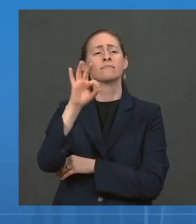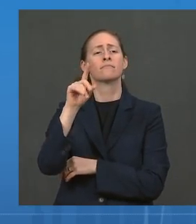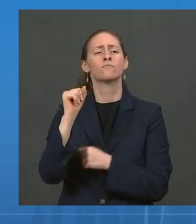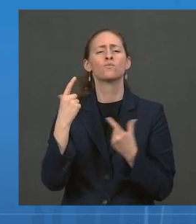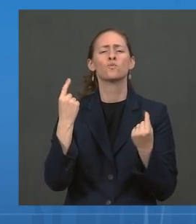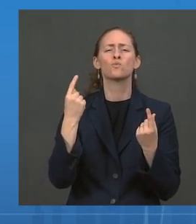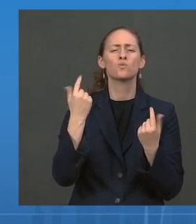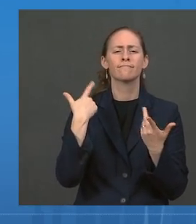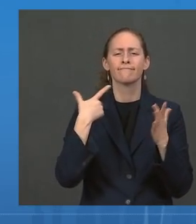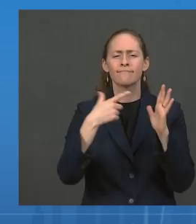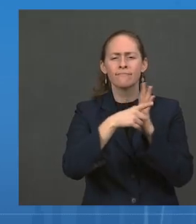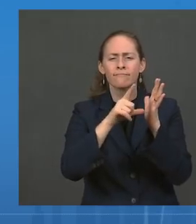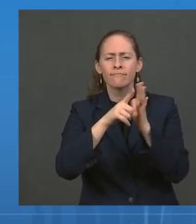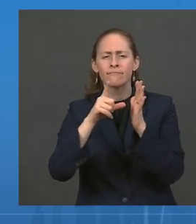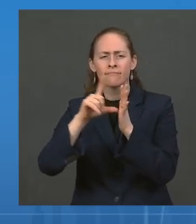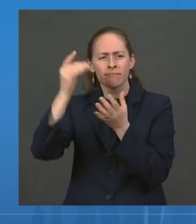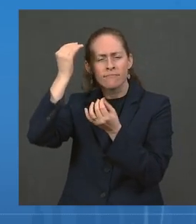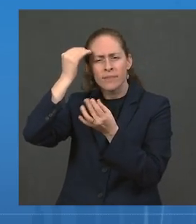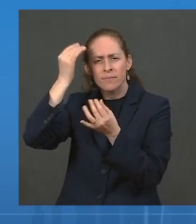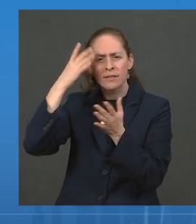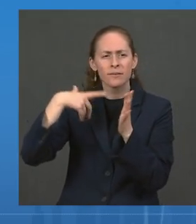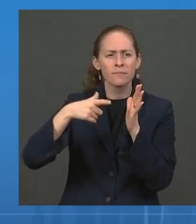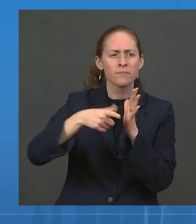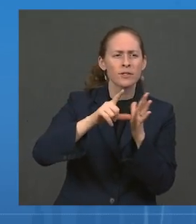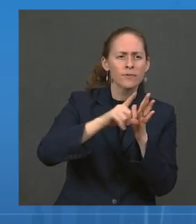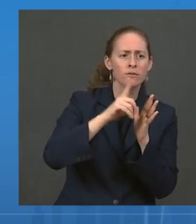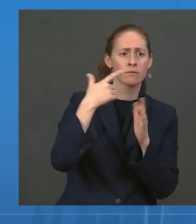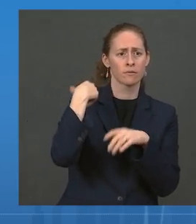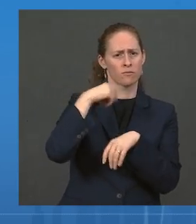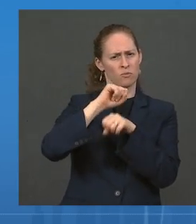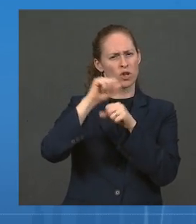and we are in close touch with them. As soon as the FDA reviews those data